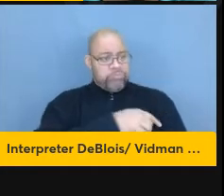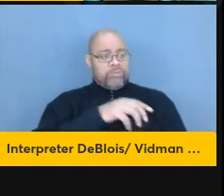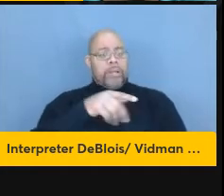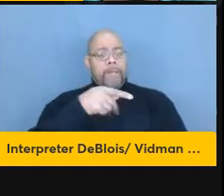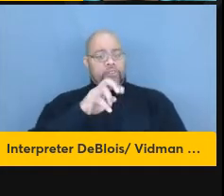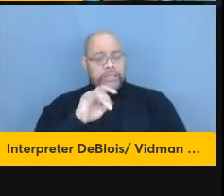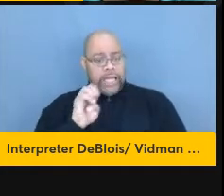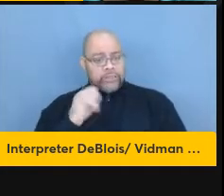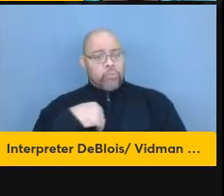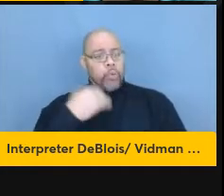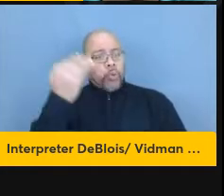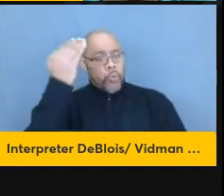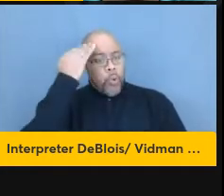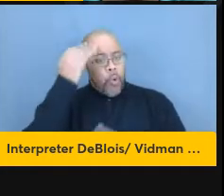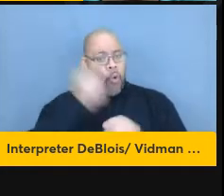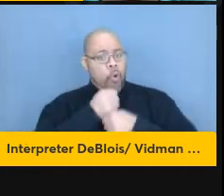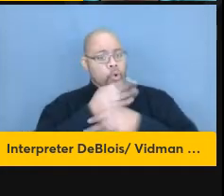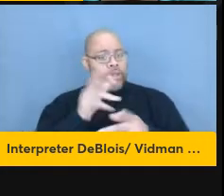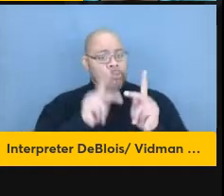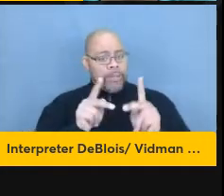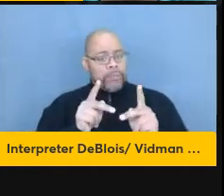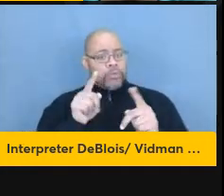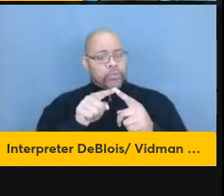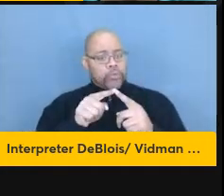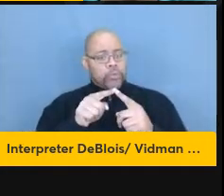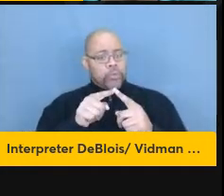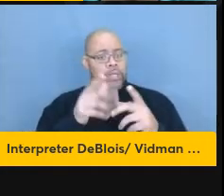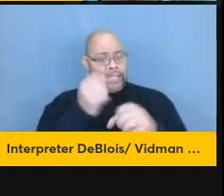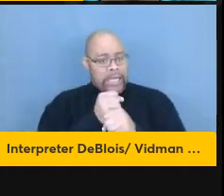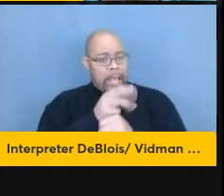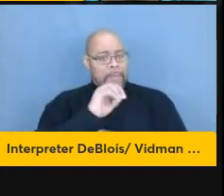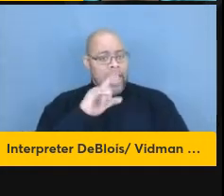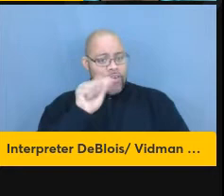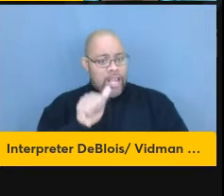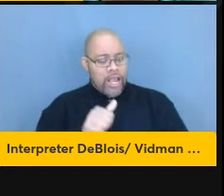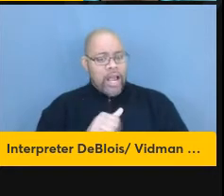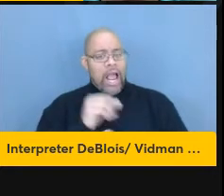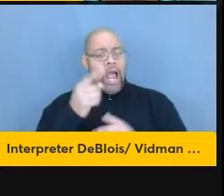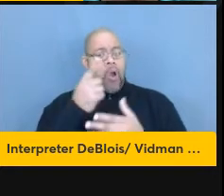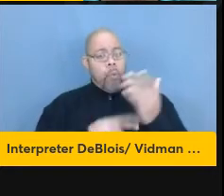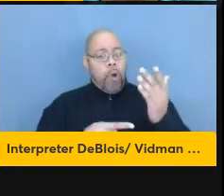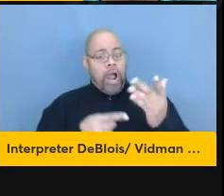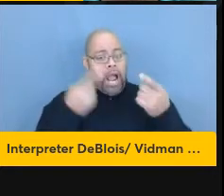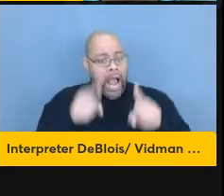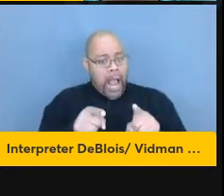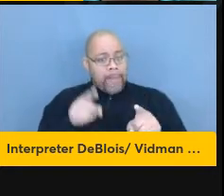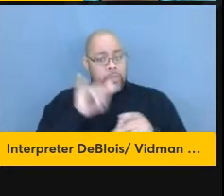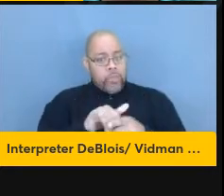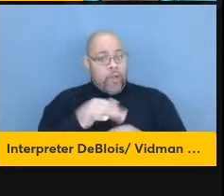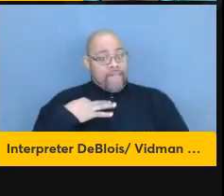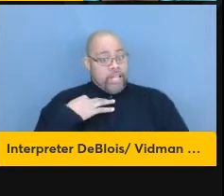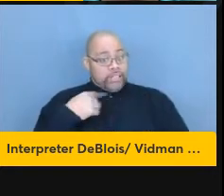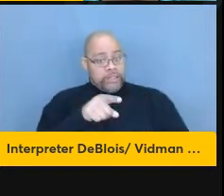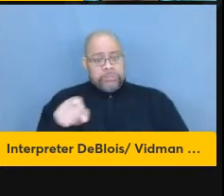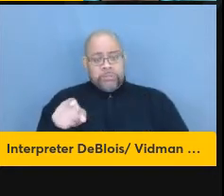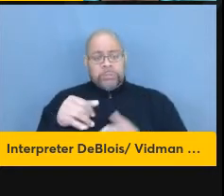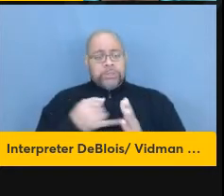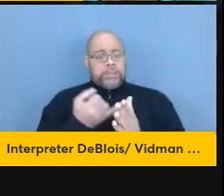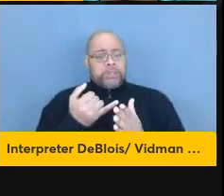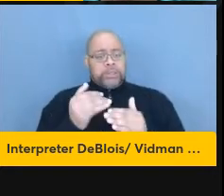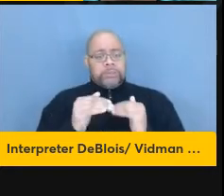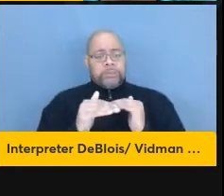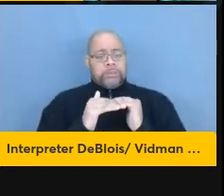know causes people to come down with malaria. And what what happened in those volunteers, they just gobble them up. Nothing